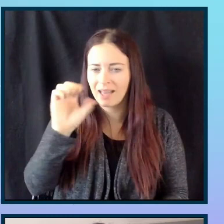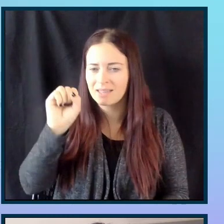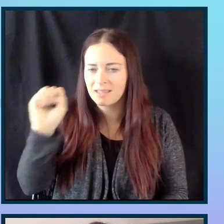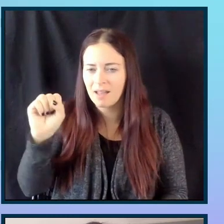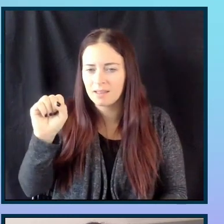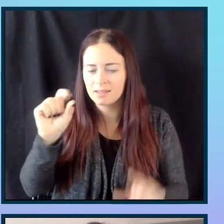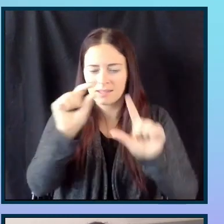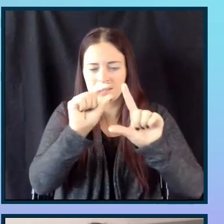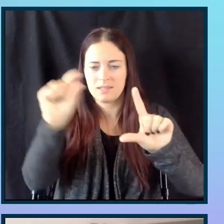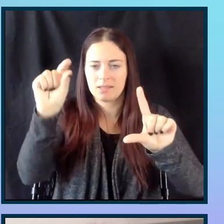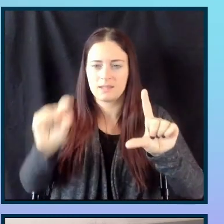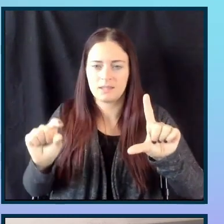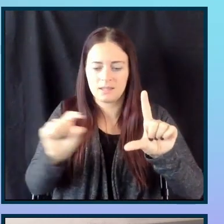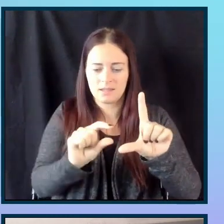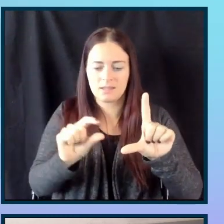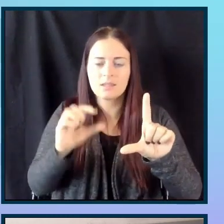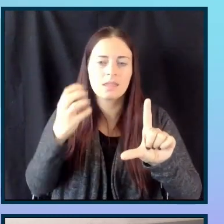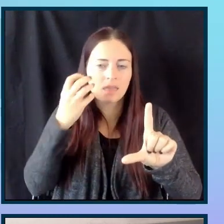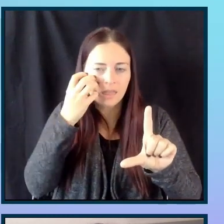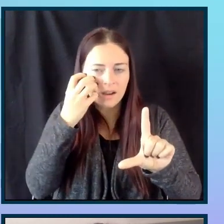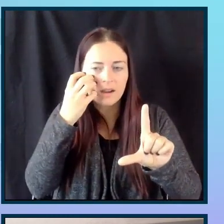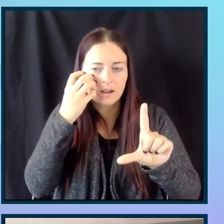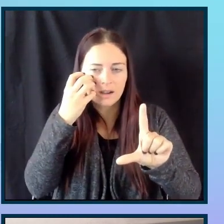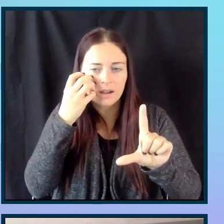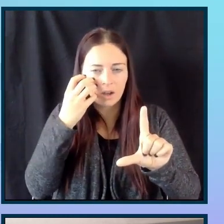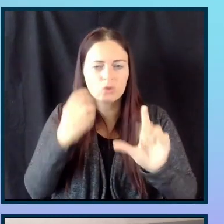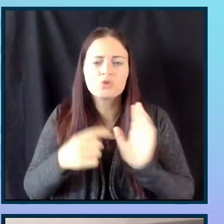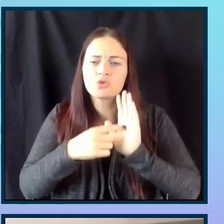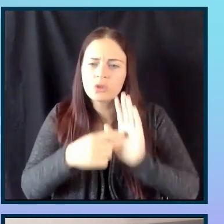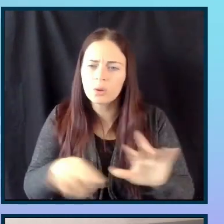to give enough of a size difference to be noticeable.